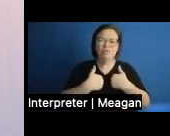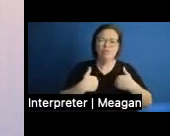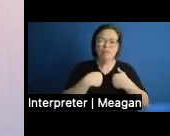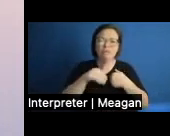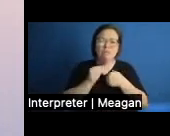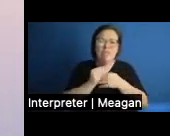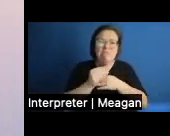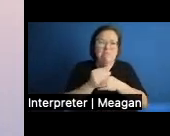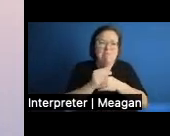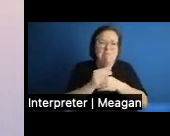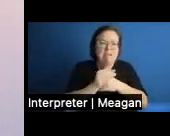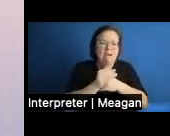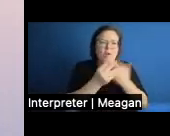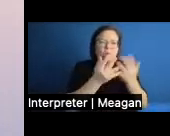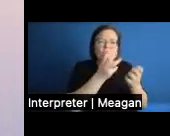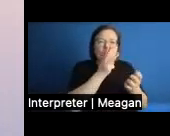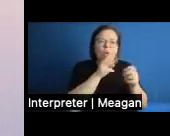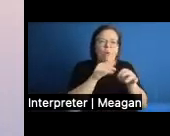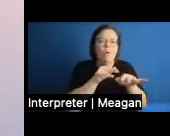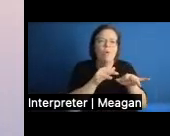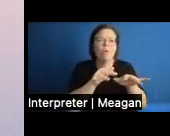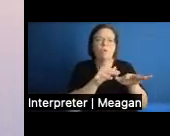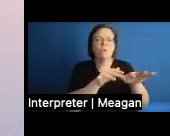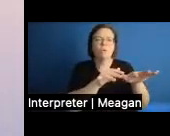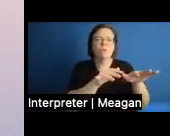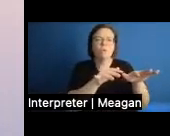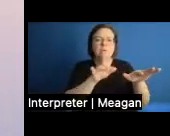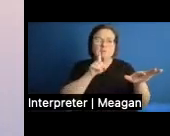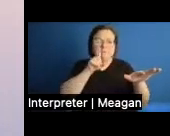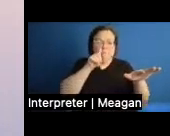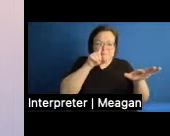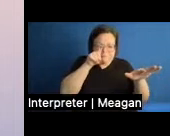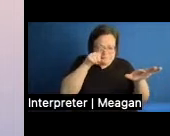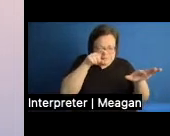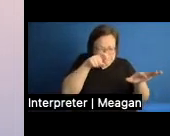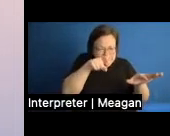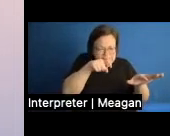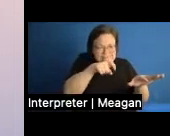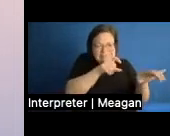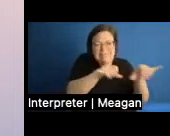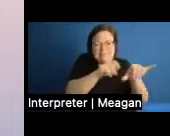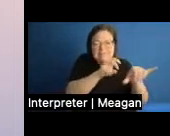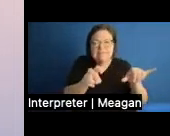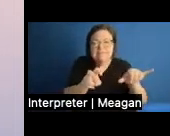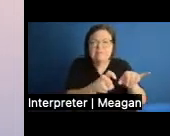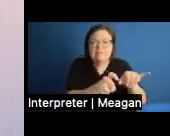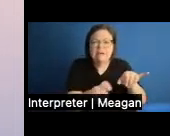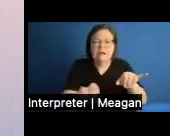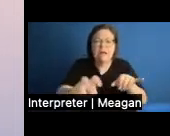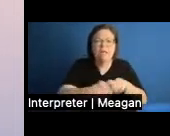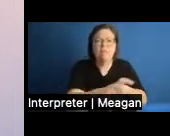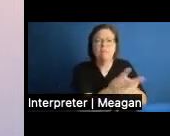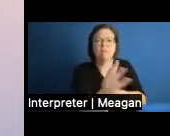grubble-seeks a spring. As bendy-spined as bandy snakes through saltshrub yaupon needle-brake.